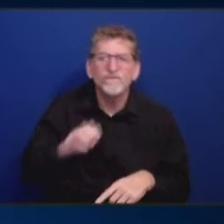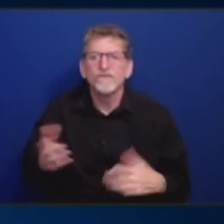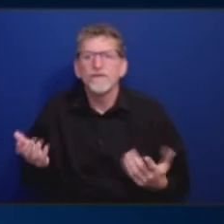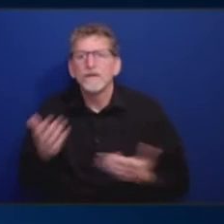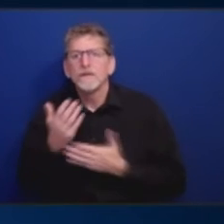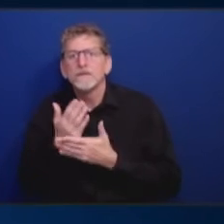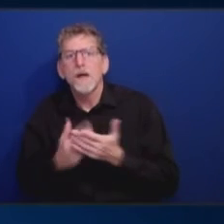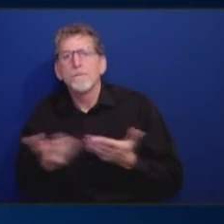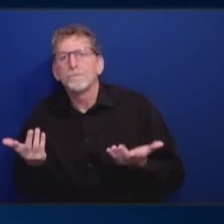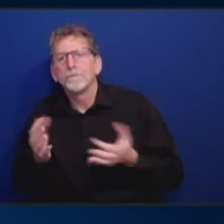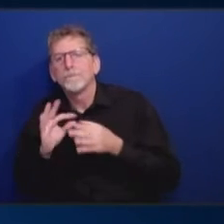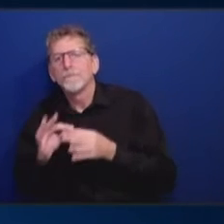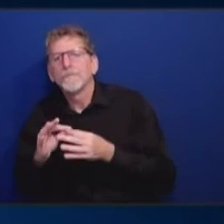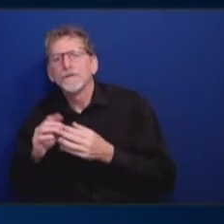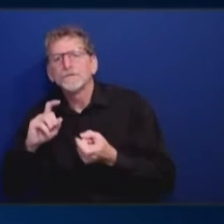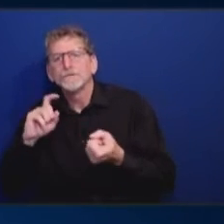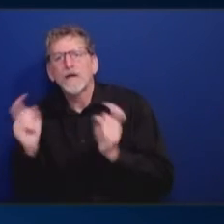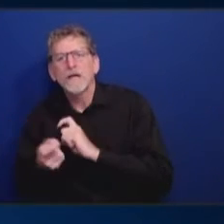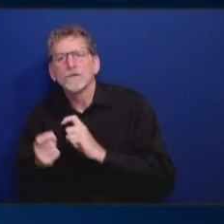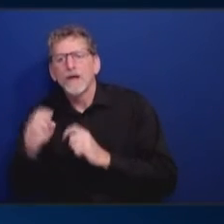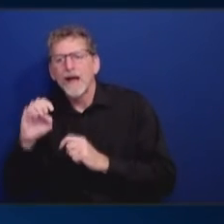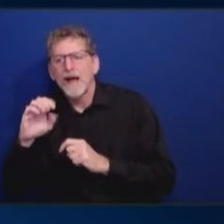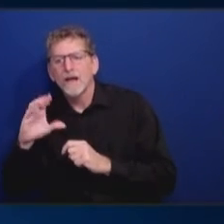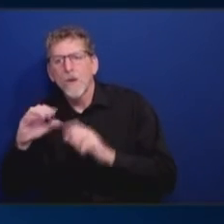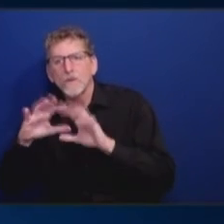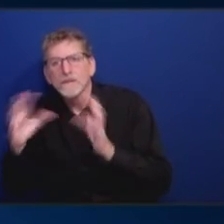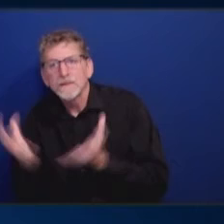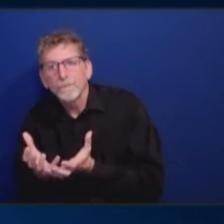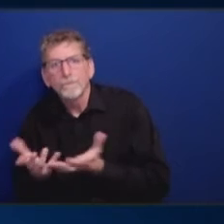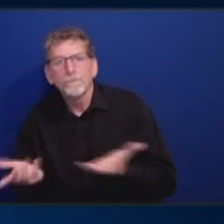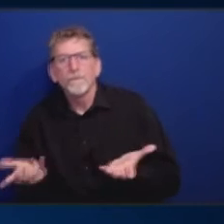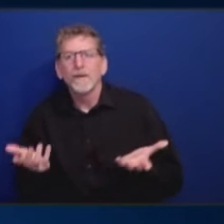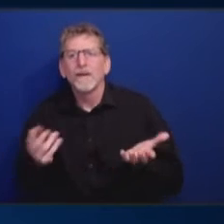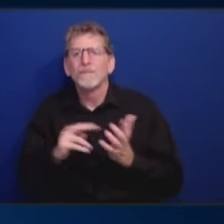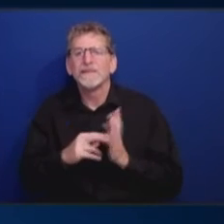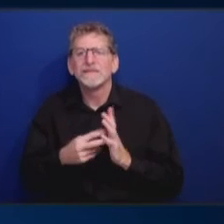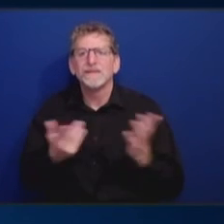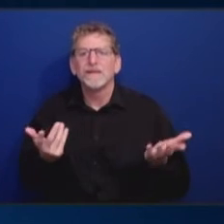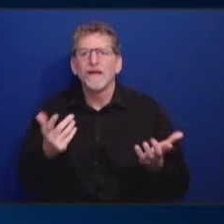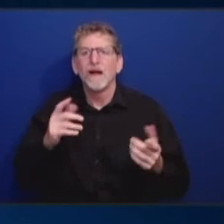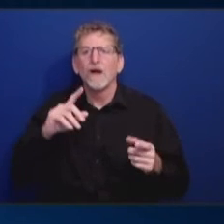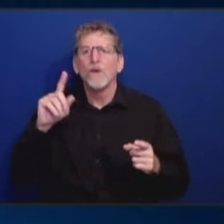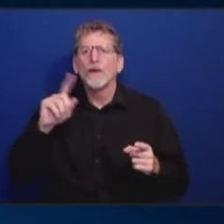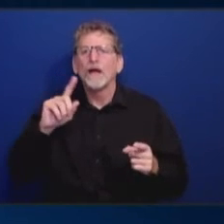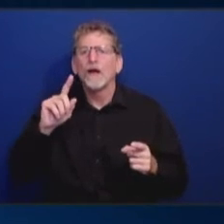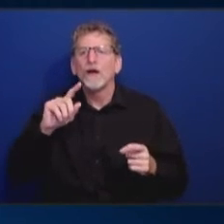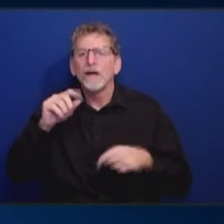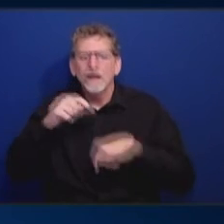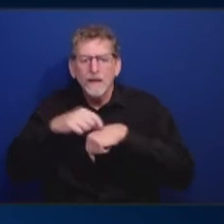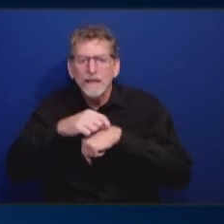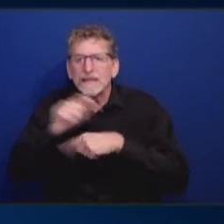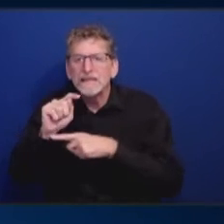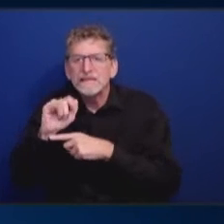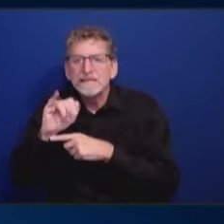lead to changes in where we see ticks, or the kinds of mosquitos that carry diseases like dengue or malaria.